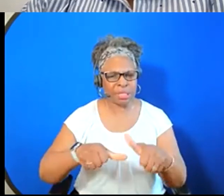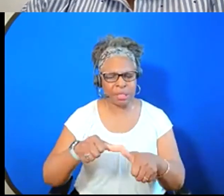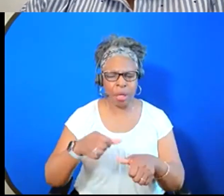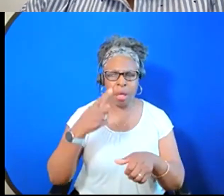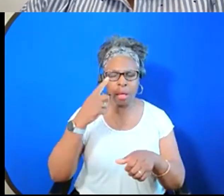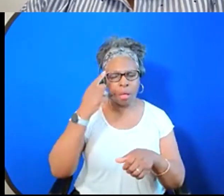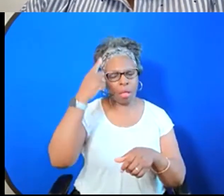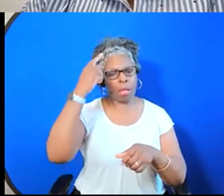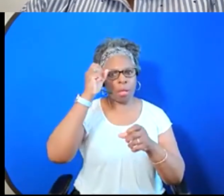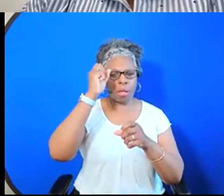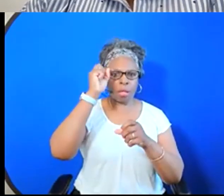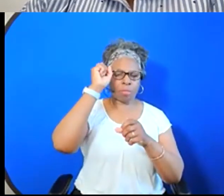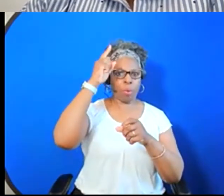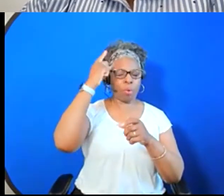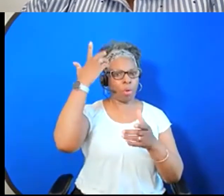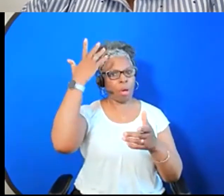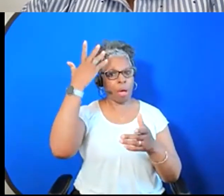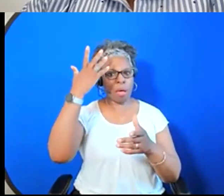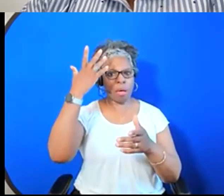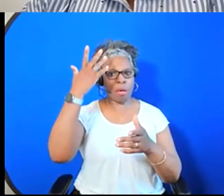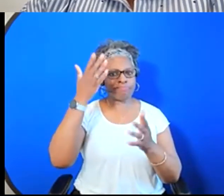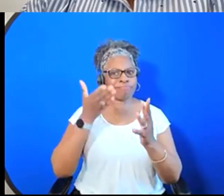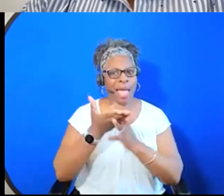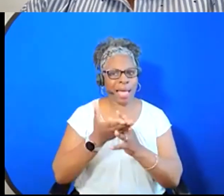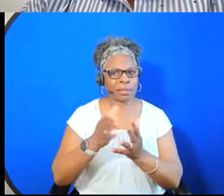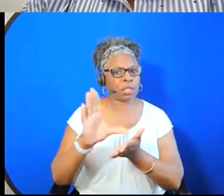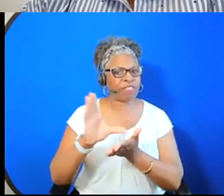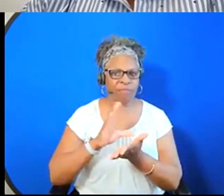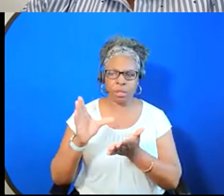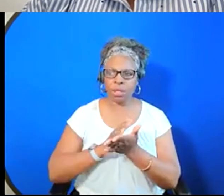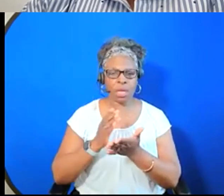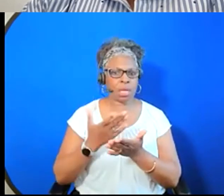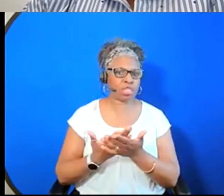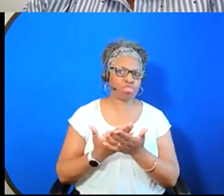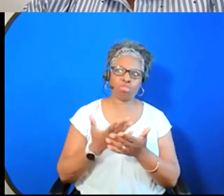for example, the Arts Council England funding is so bloody difficult to apply for.